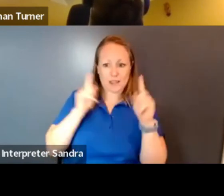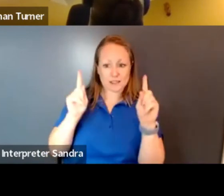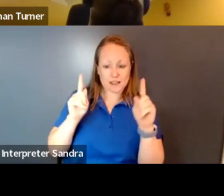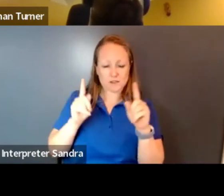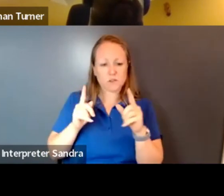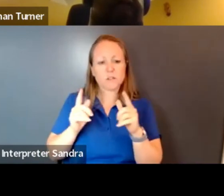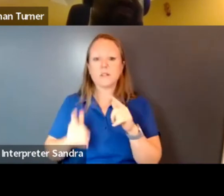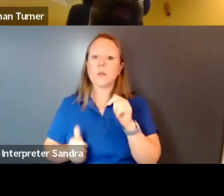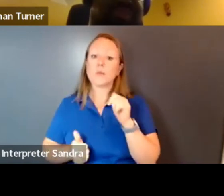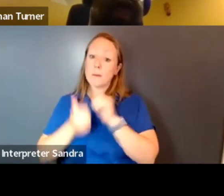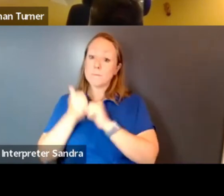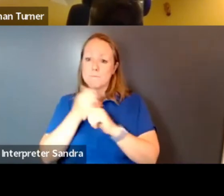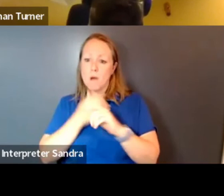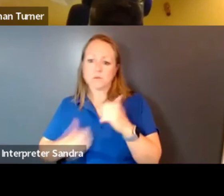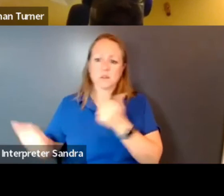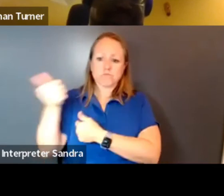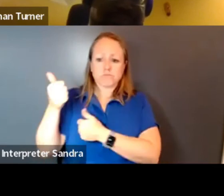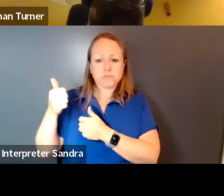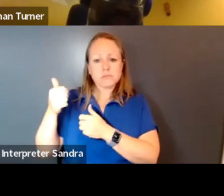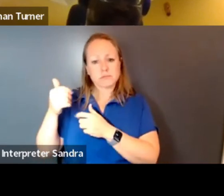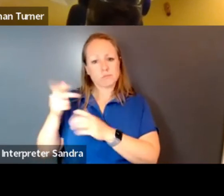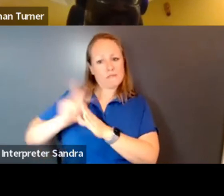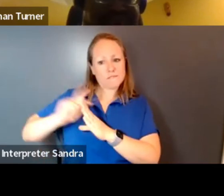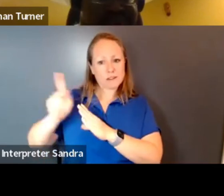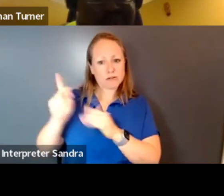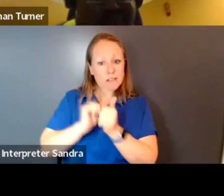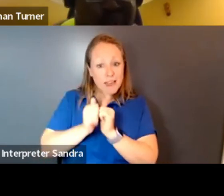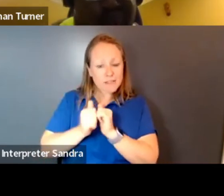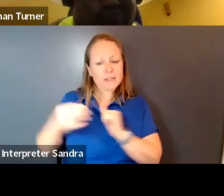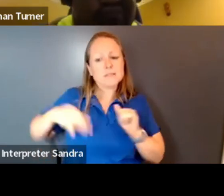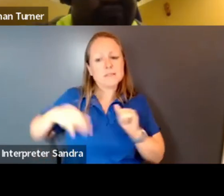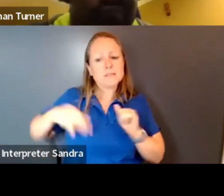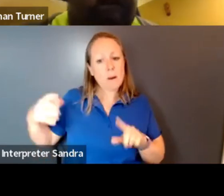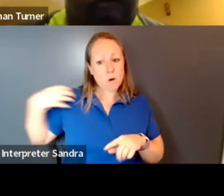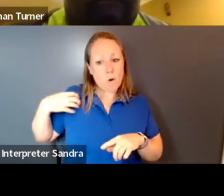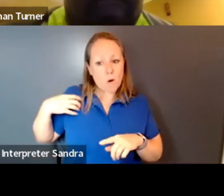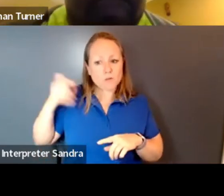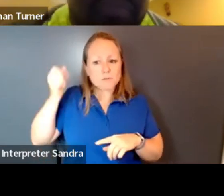benefit from having a coach, but that coach's job is not to step in and take over. And I think